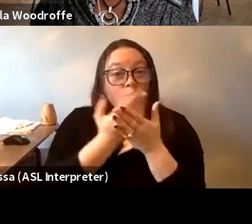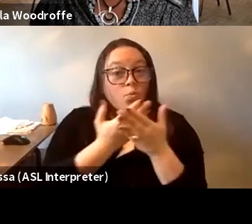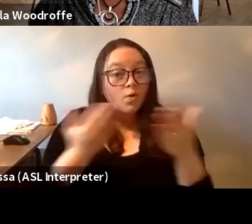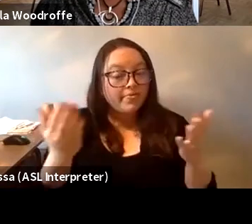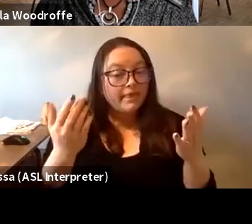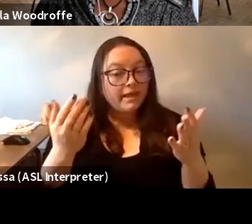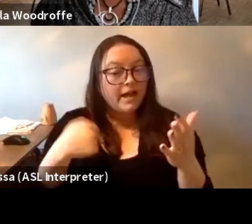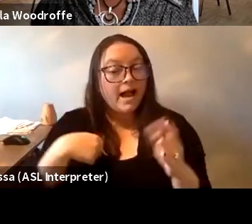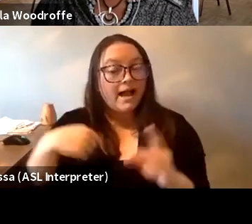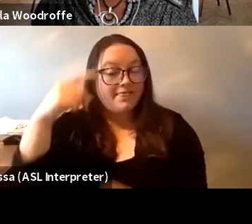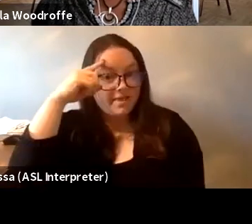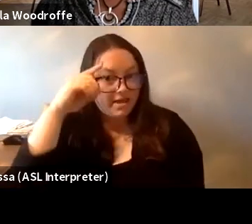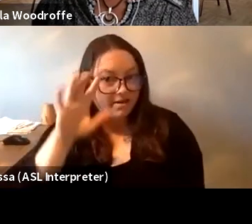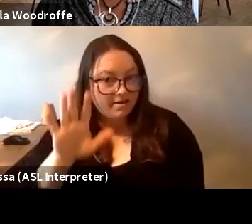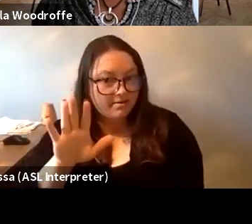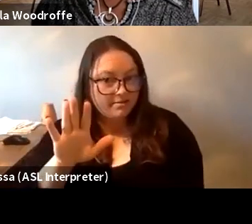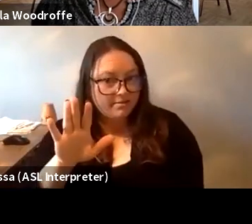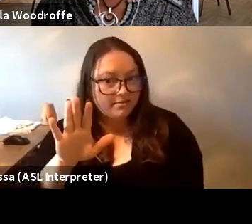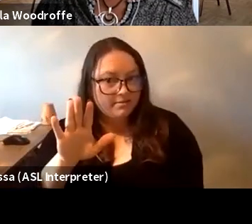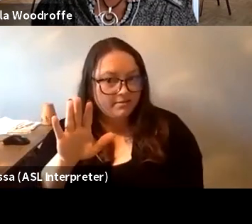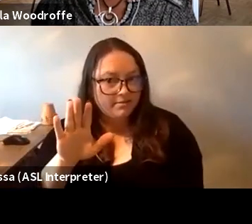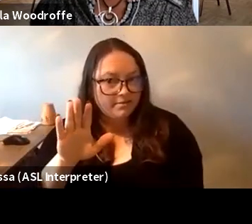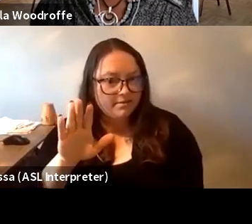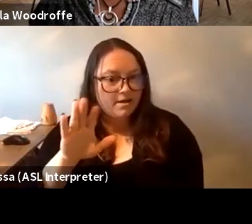that somebody who has Asperger's, they learned pretty